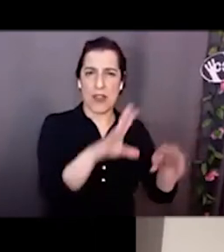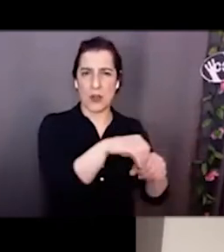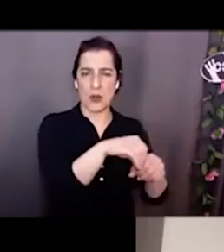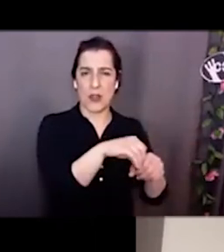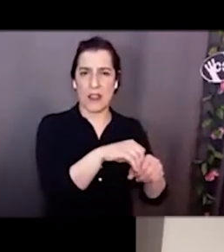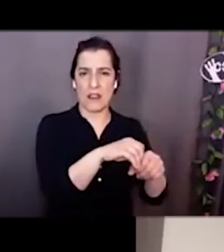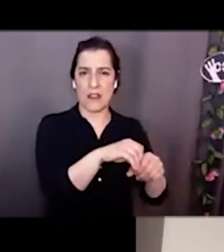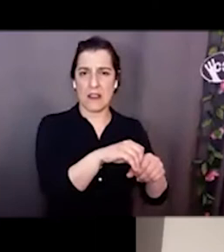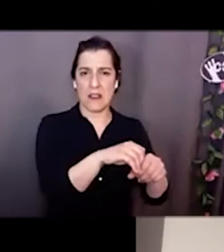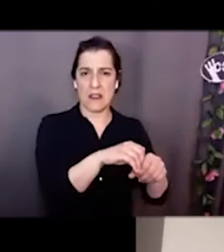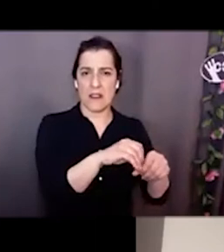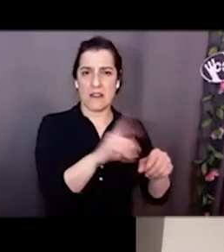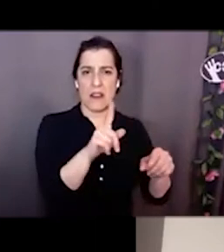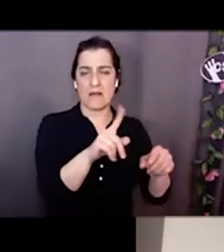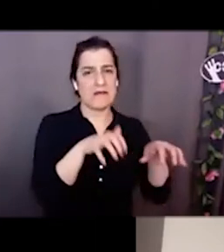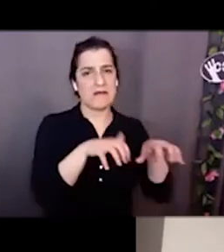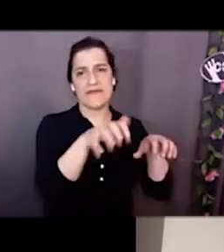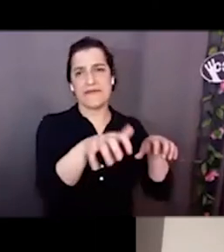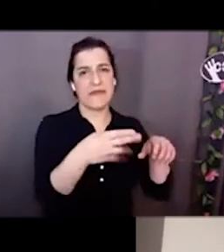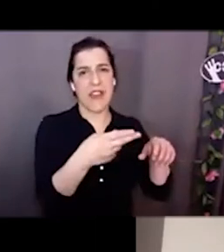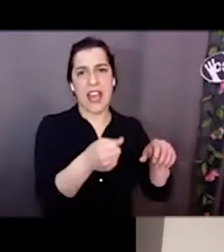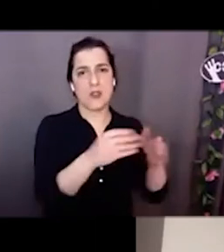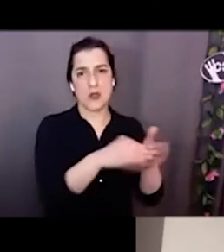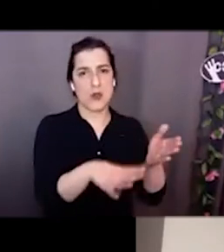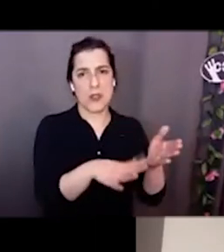um, you know, hundreds of high school students just died out of that accident.